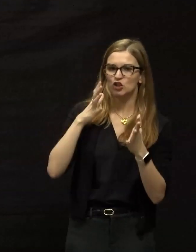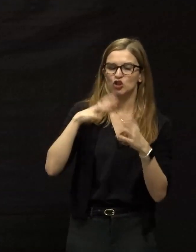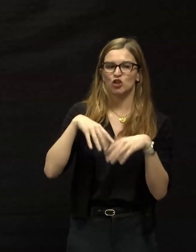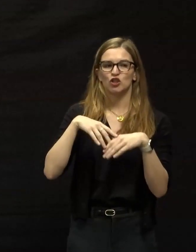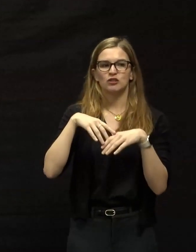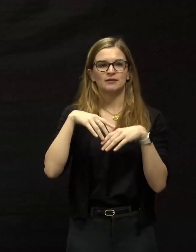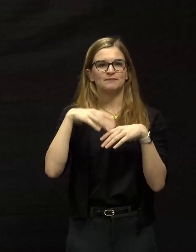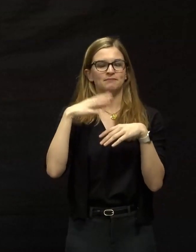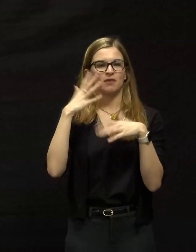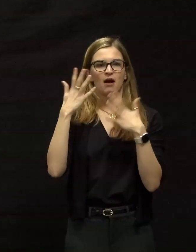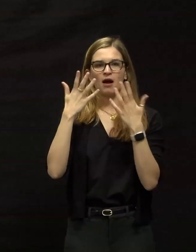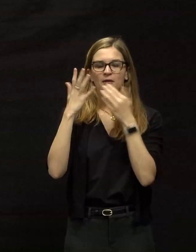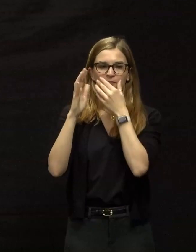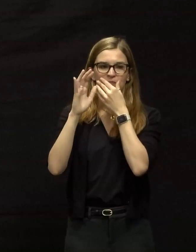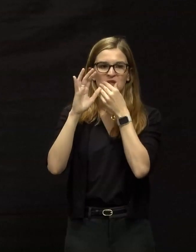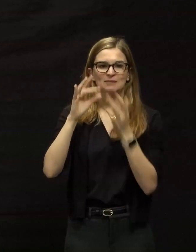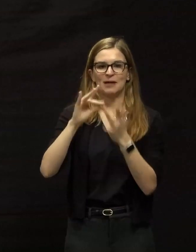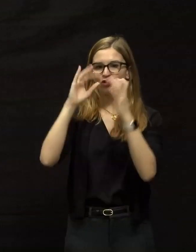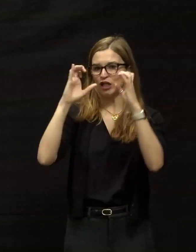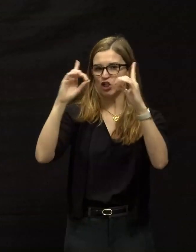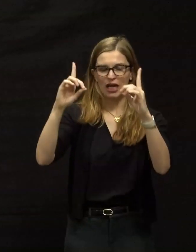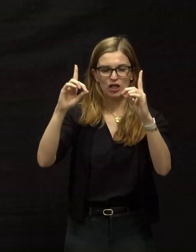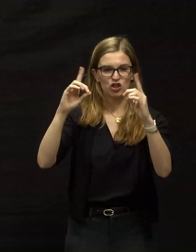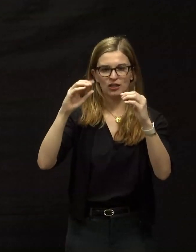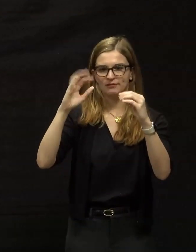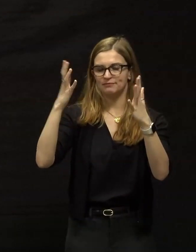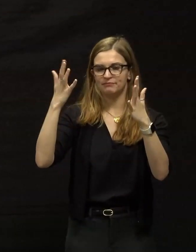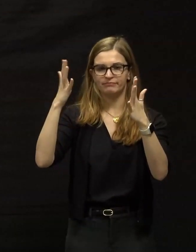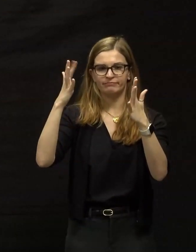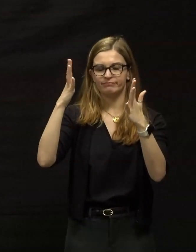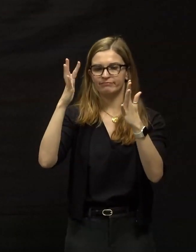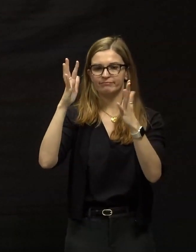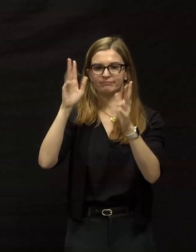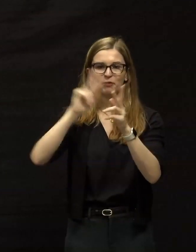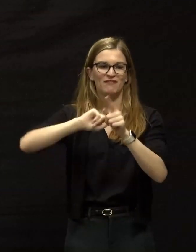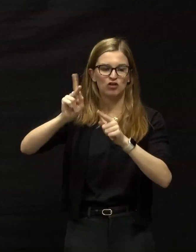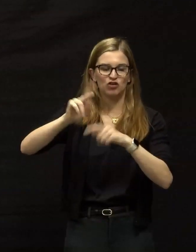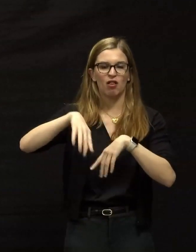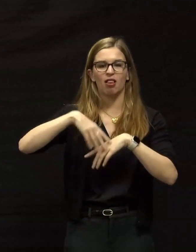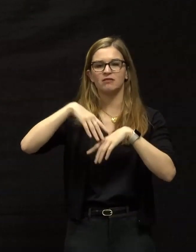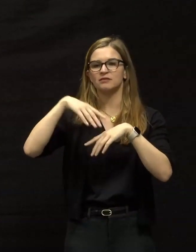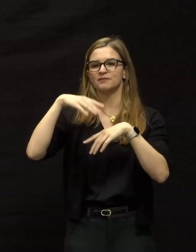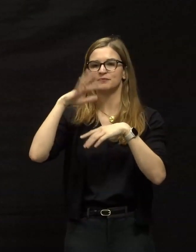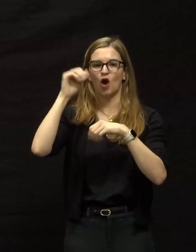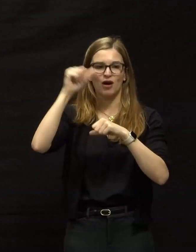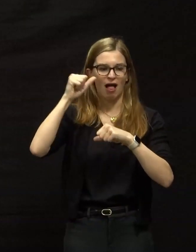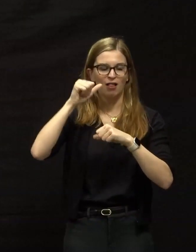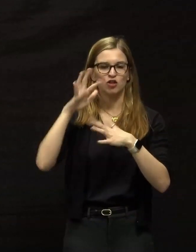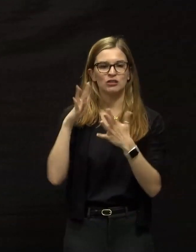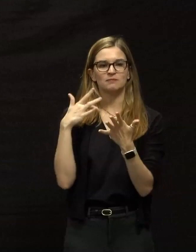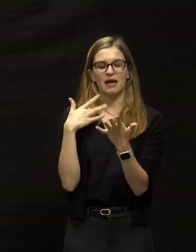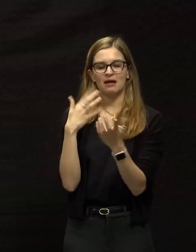the parents, teachers, special educators, professionals in their child's life,